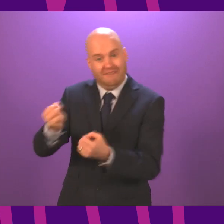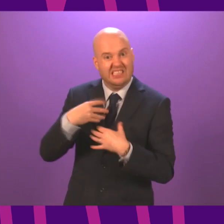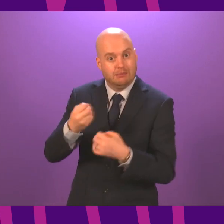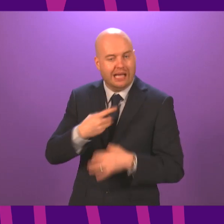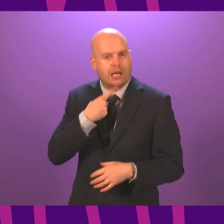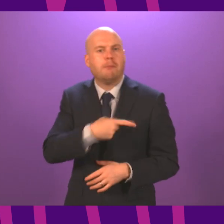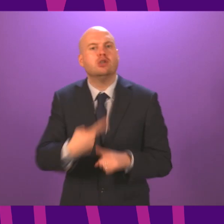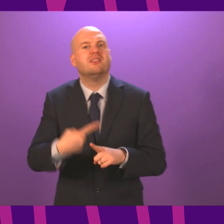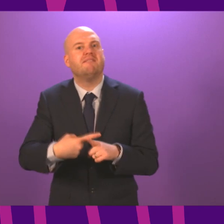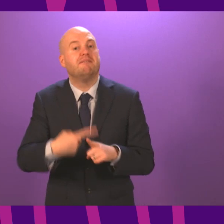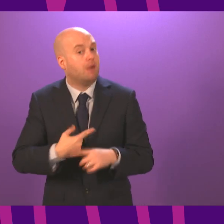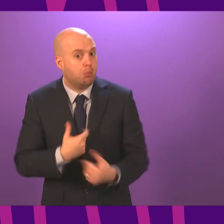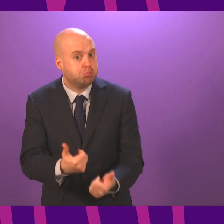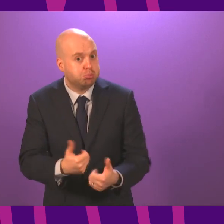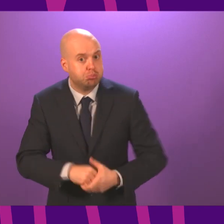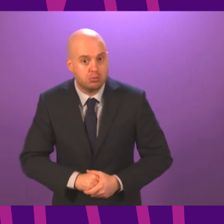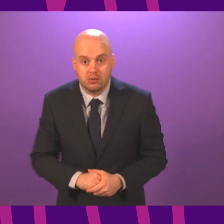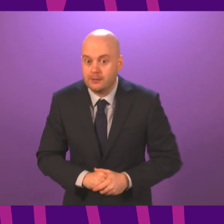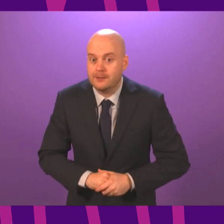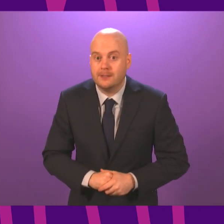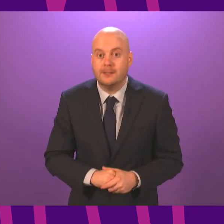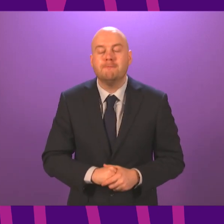Jeremy Balfour (Lothian) (Con): We know that the Scottish National Party is still